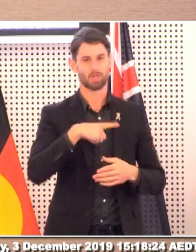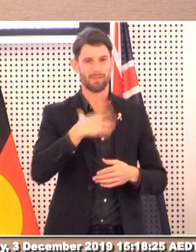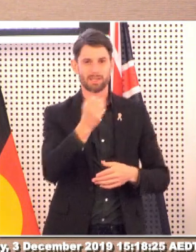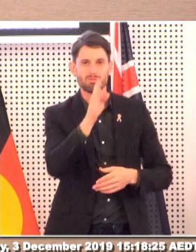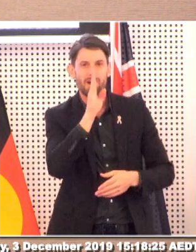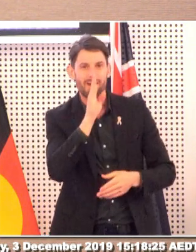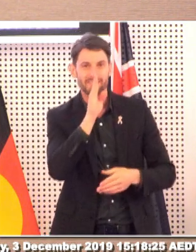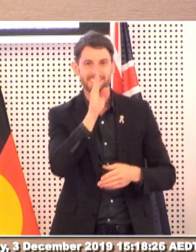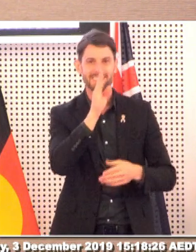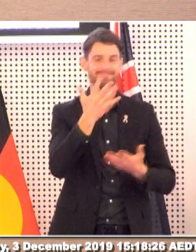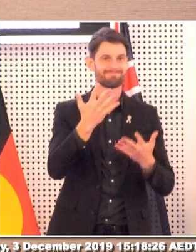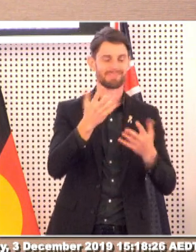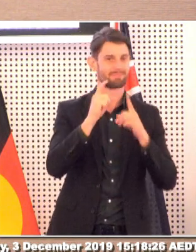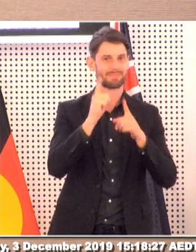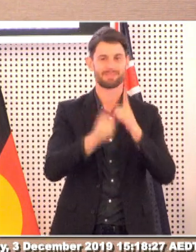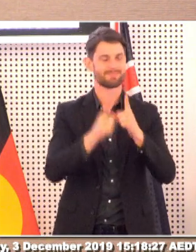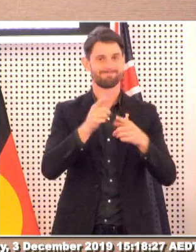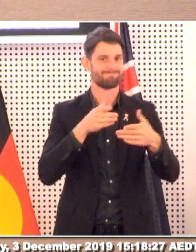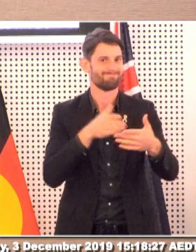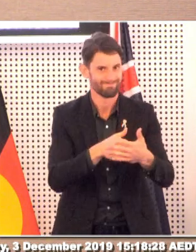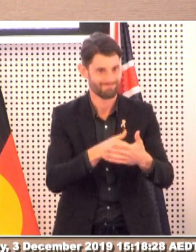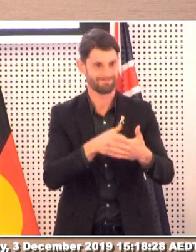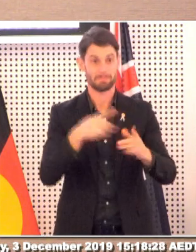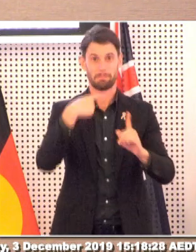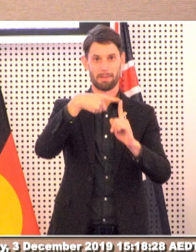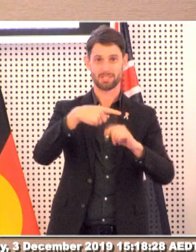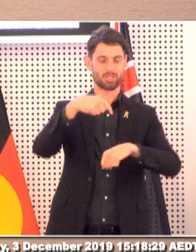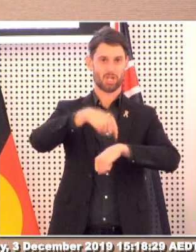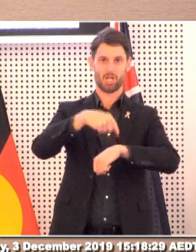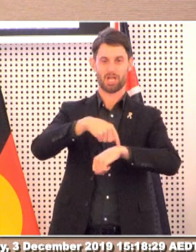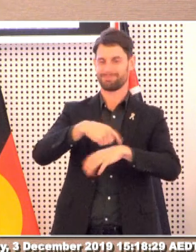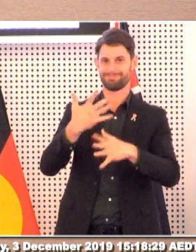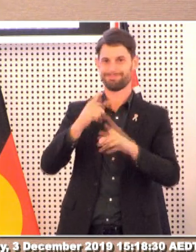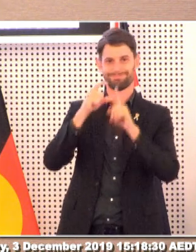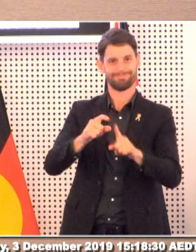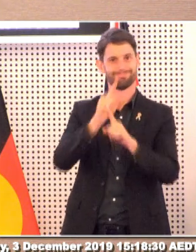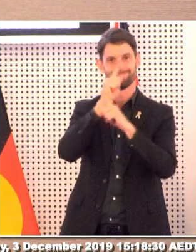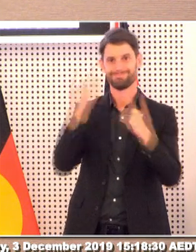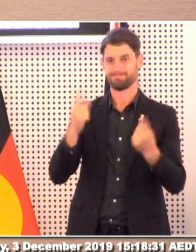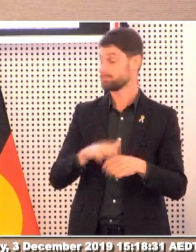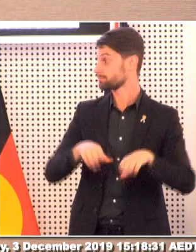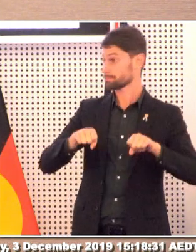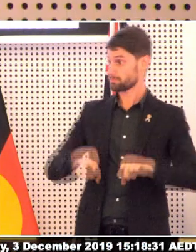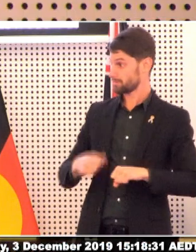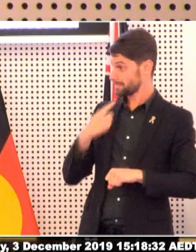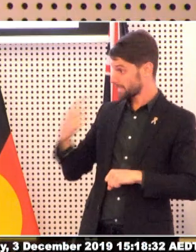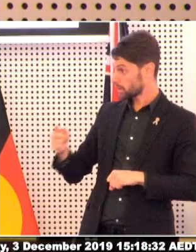involved in that, let alone there just is absolutely no capacity for us to do that. Are you passionate about the Community Visitors scheme